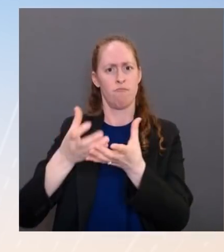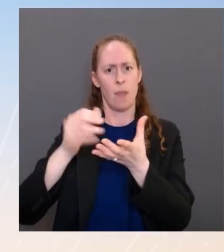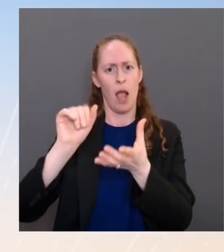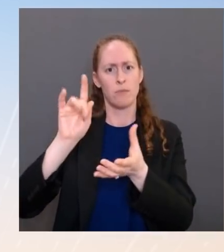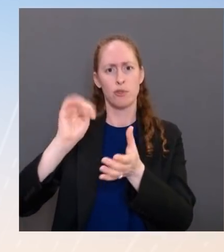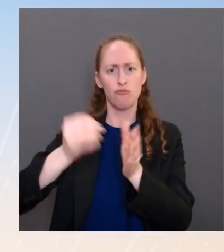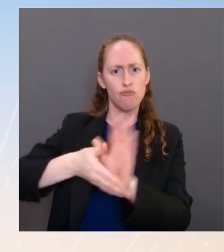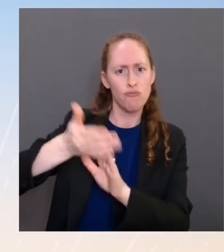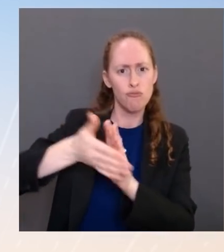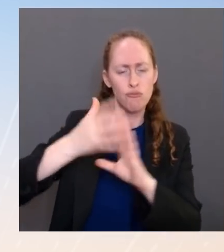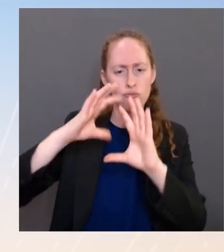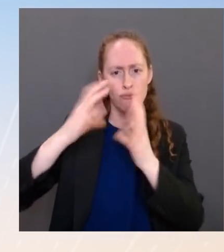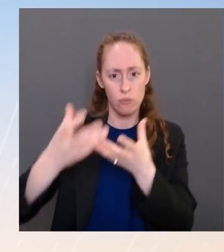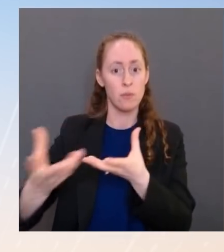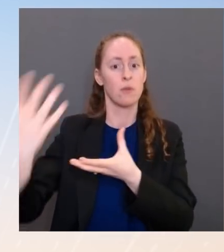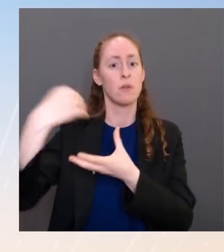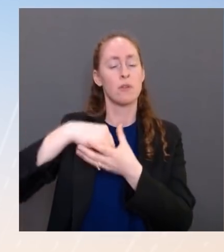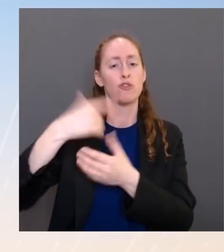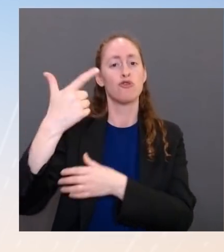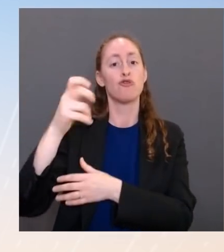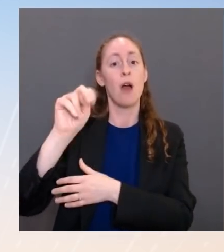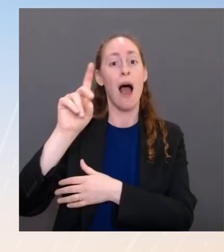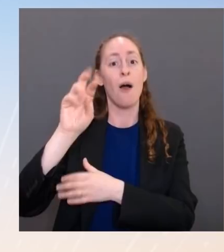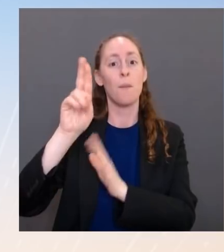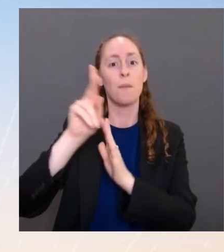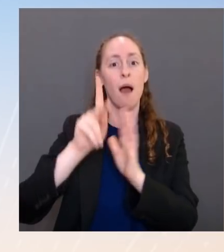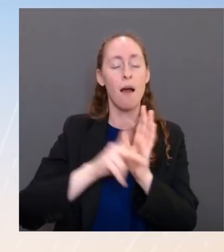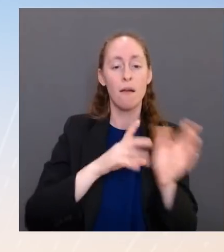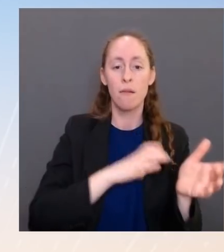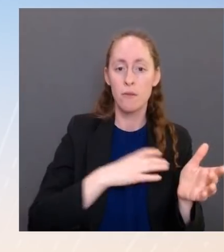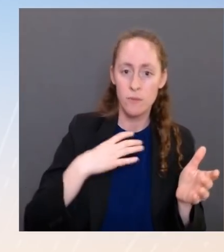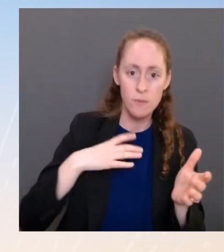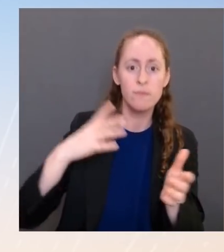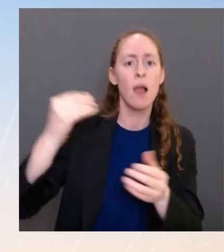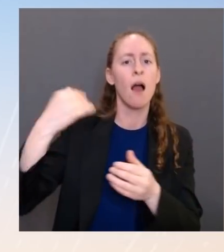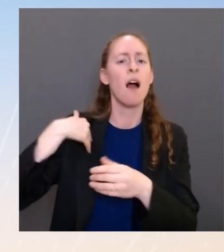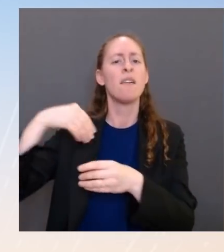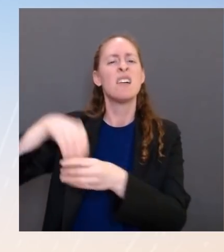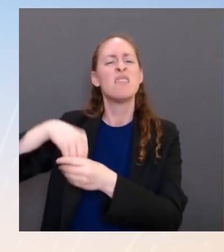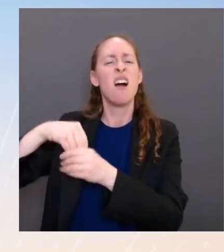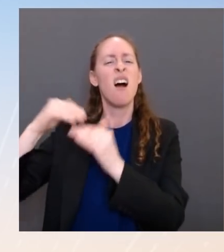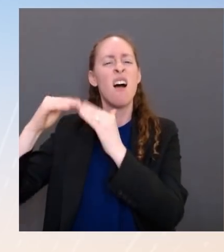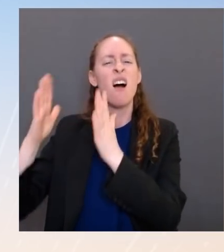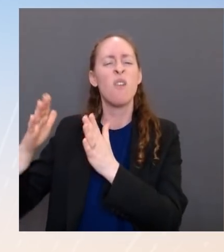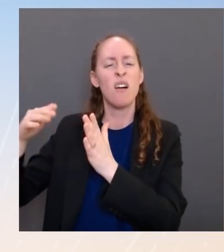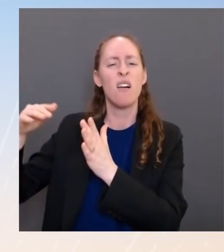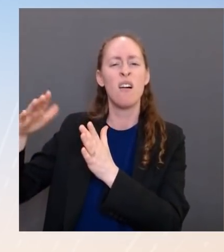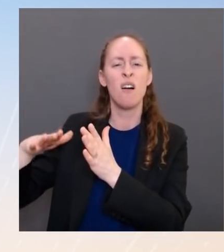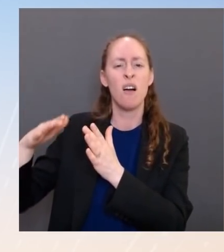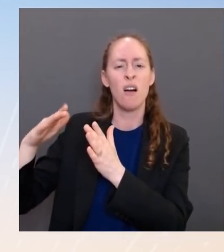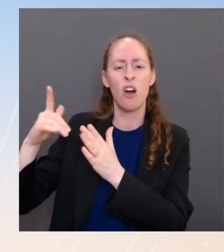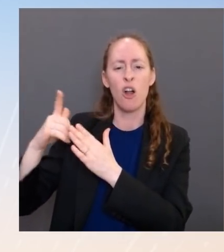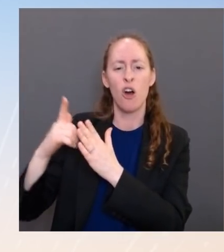his Counsel's Office to put together a plan and proposal, which he's been engaged in meetings about,